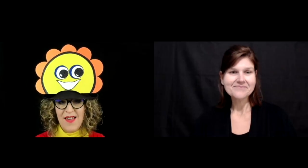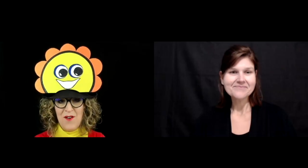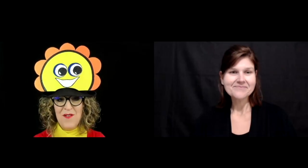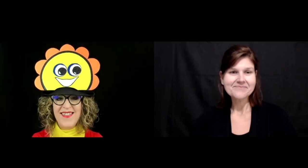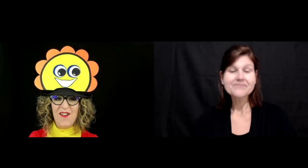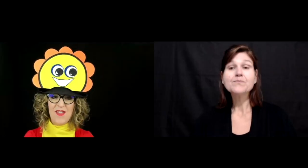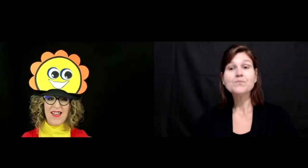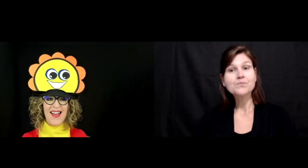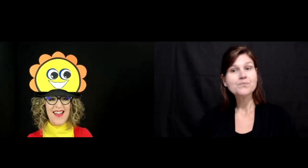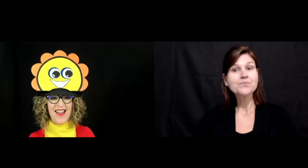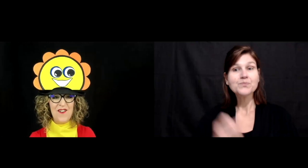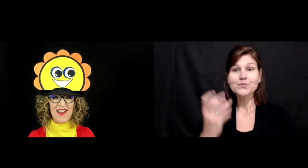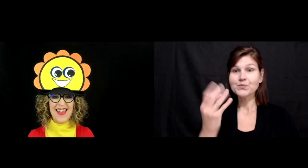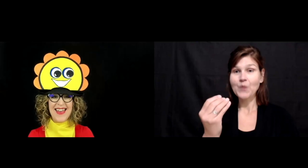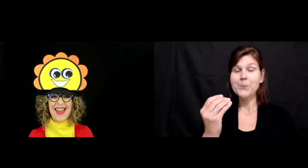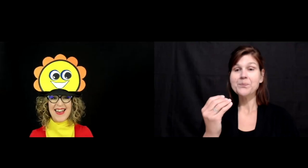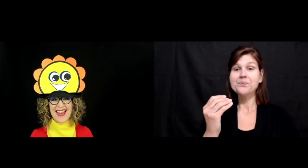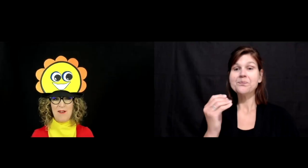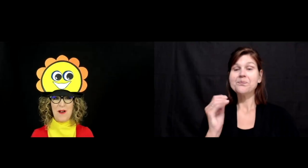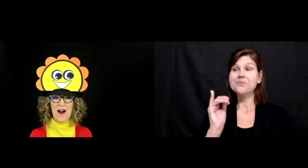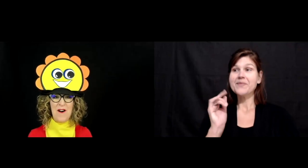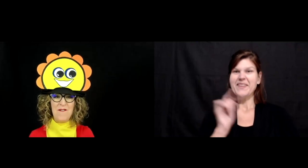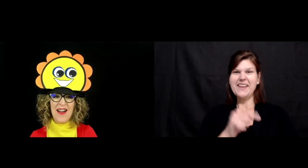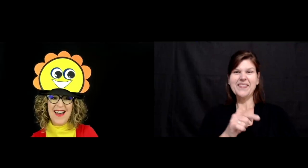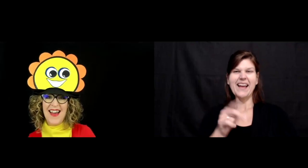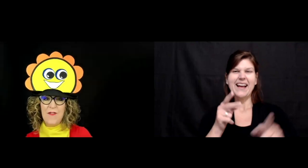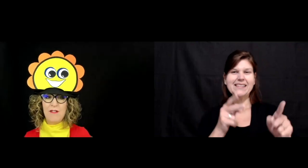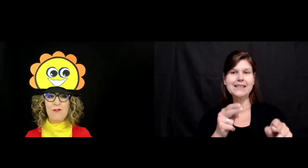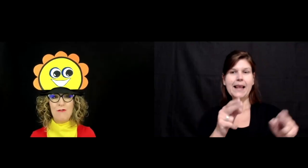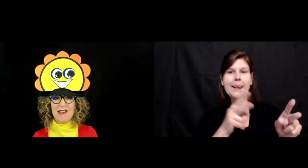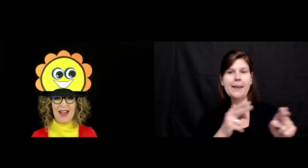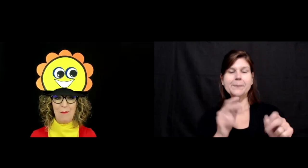So that's a lovely clip of "The Story Time Show."